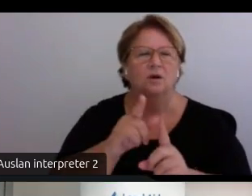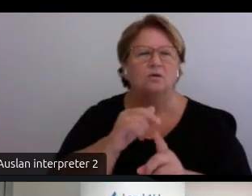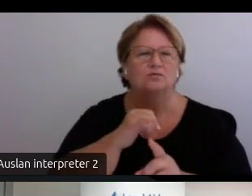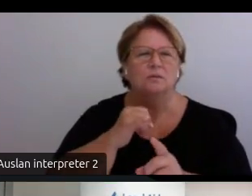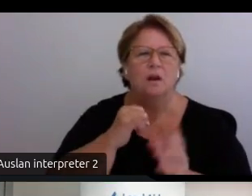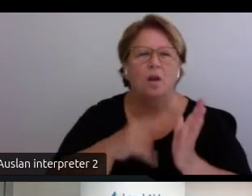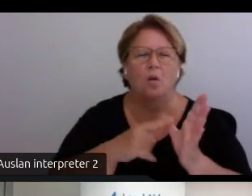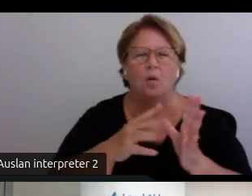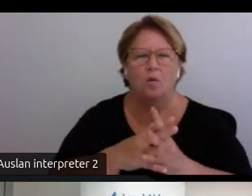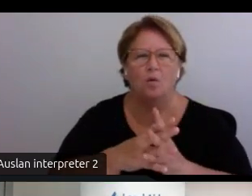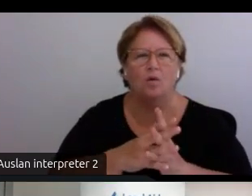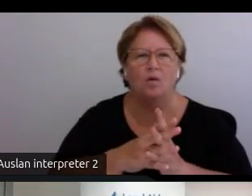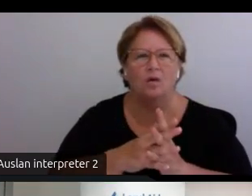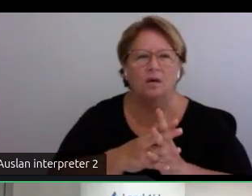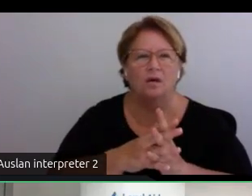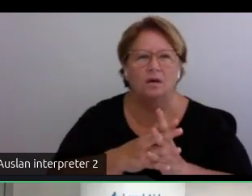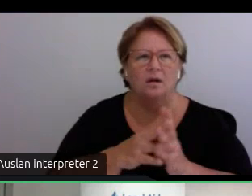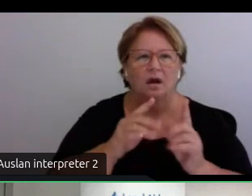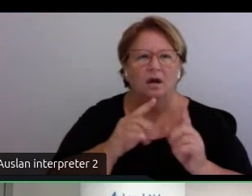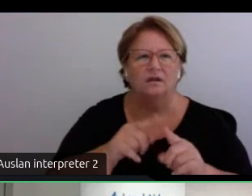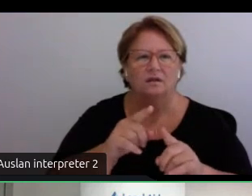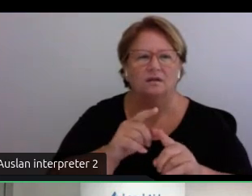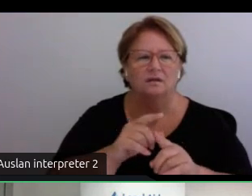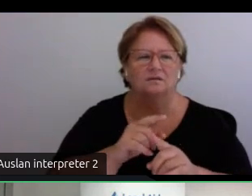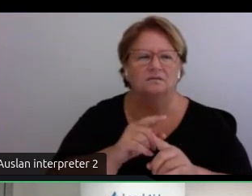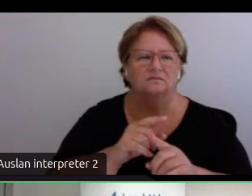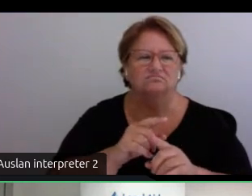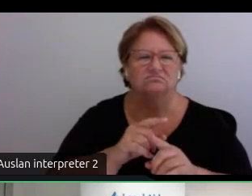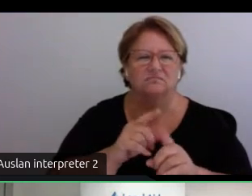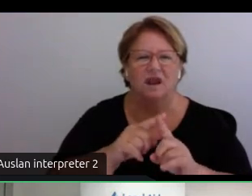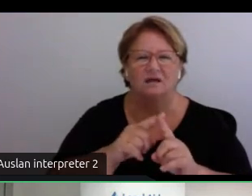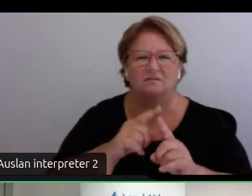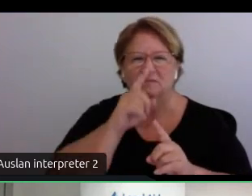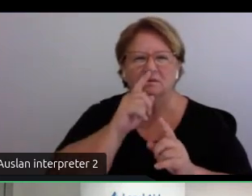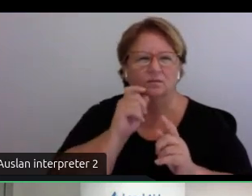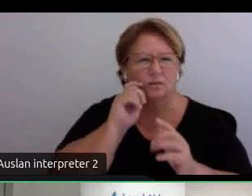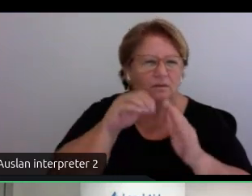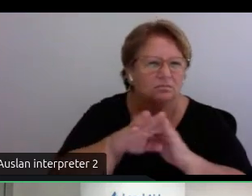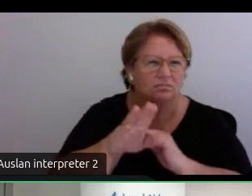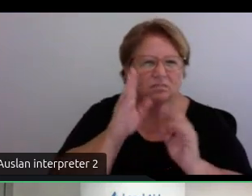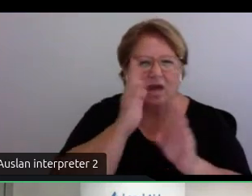criminal law. Sadly following disasters there are often people charged with things like looting.